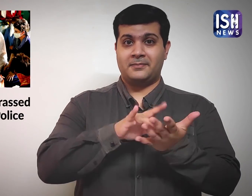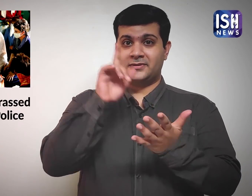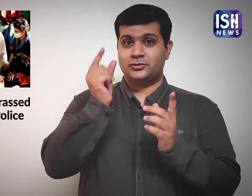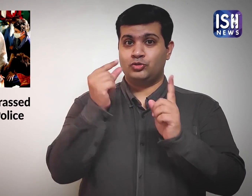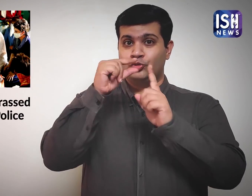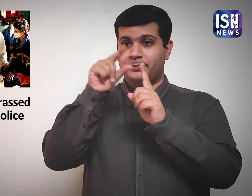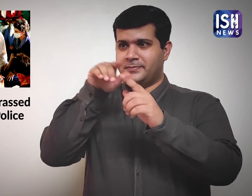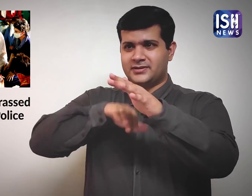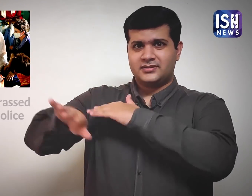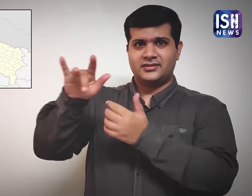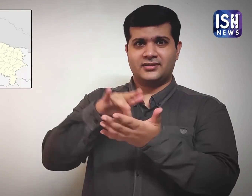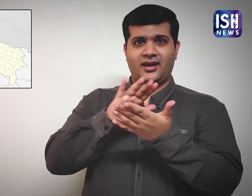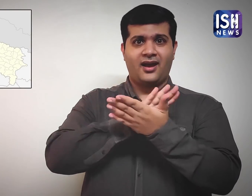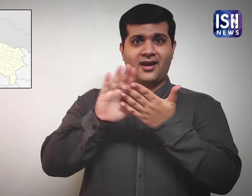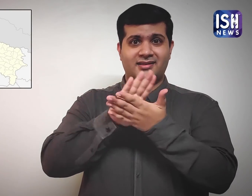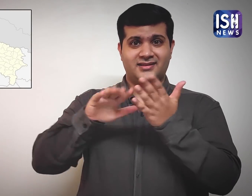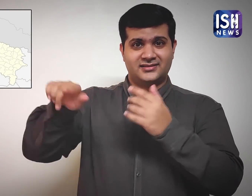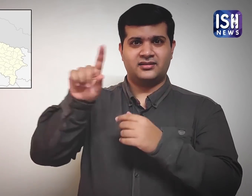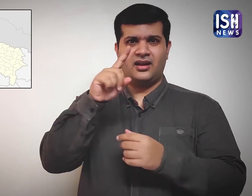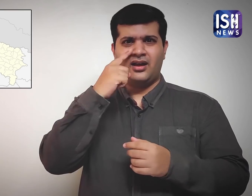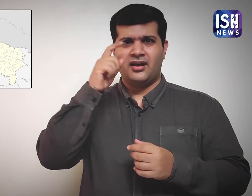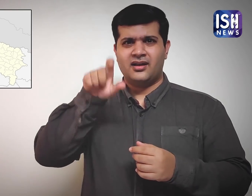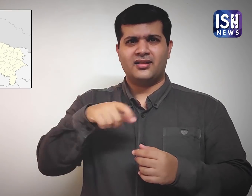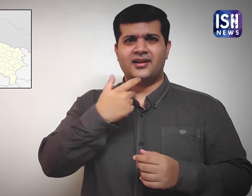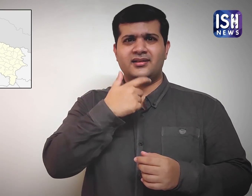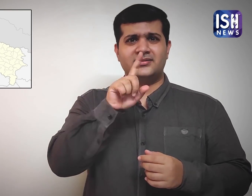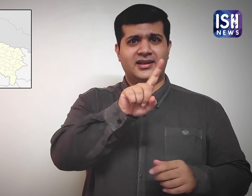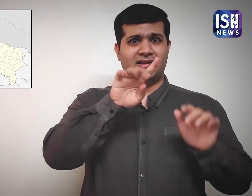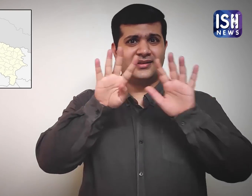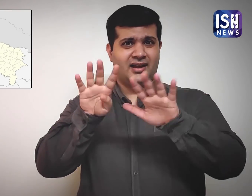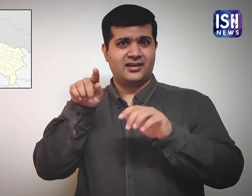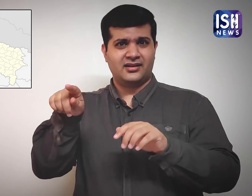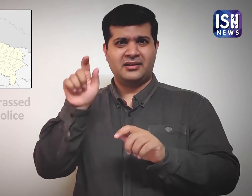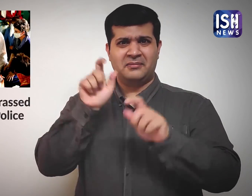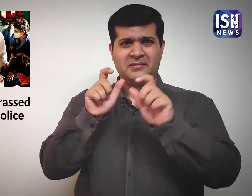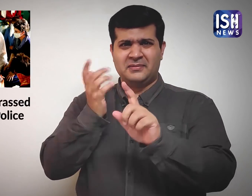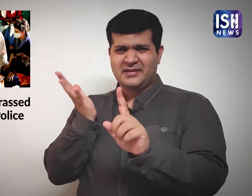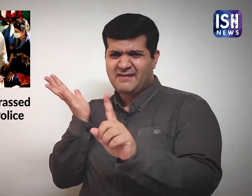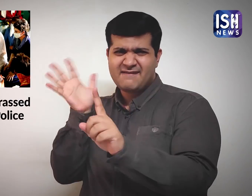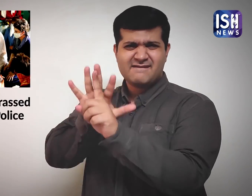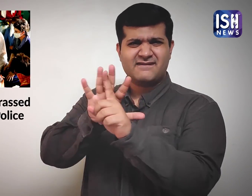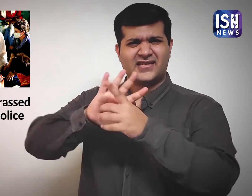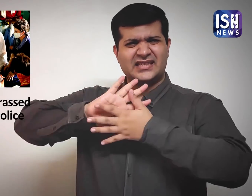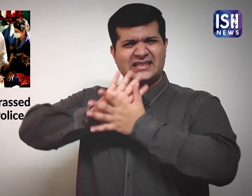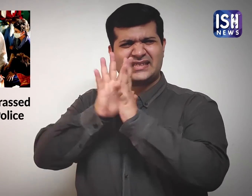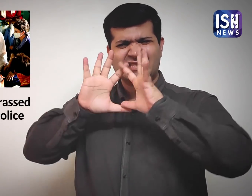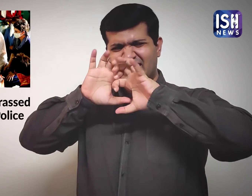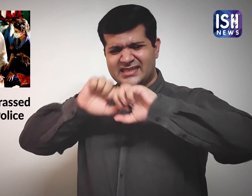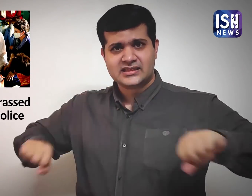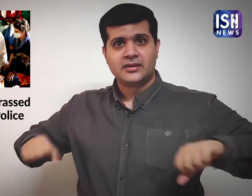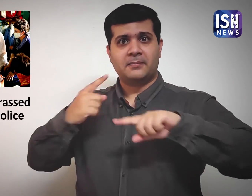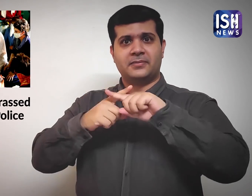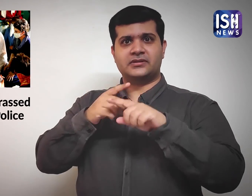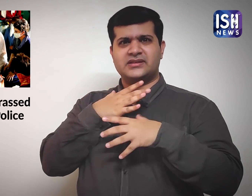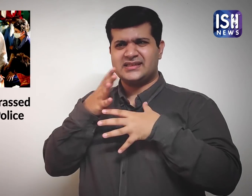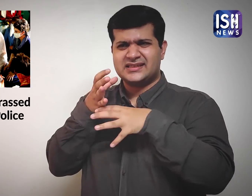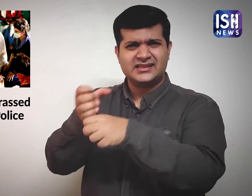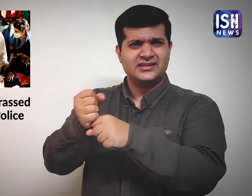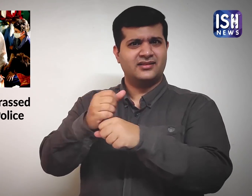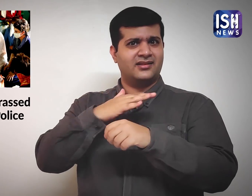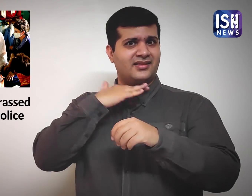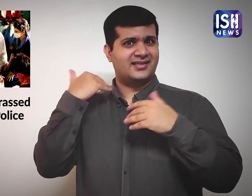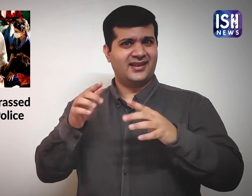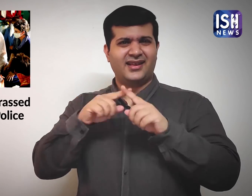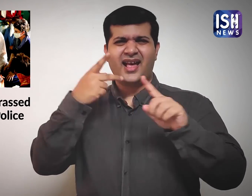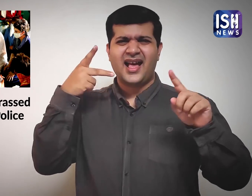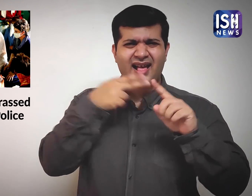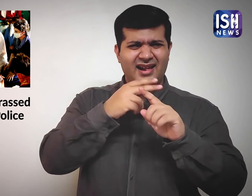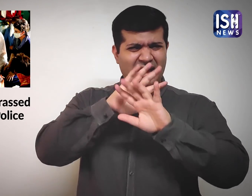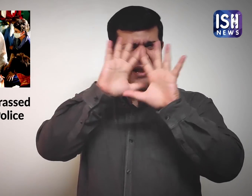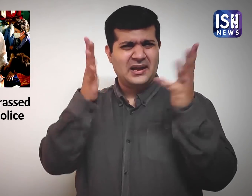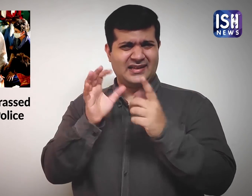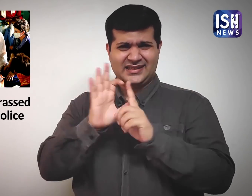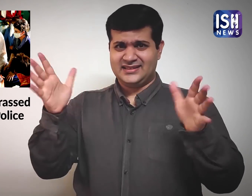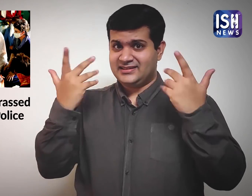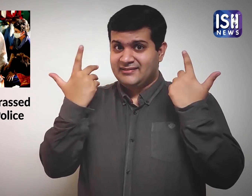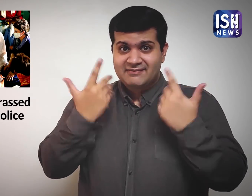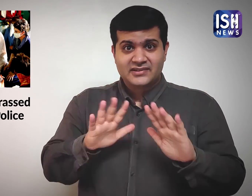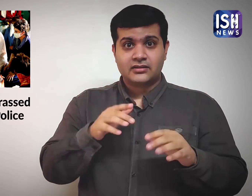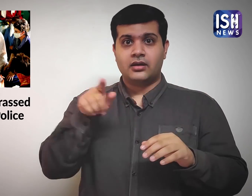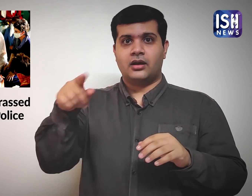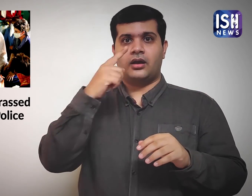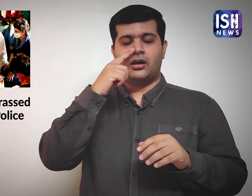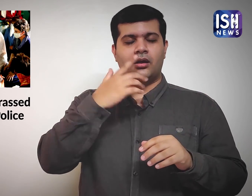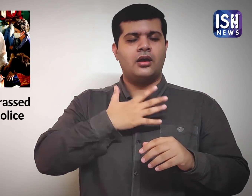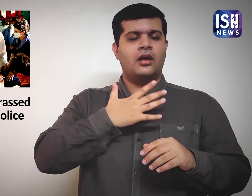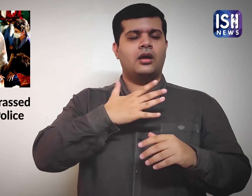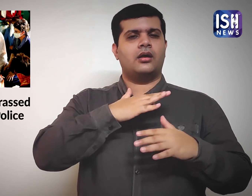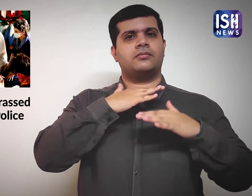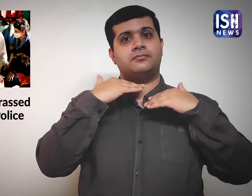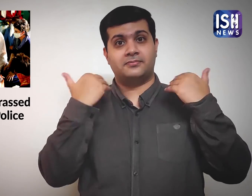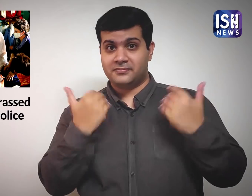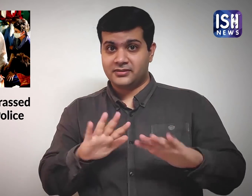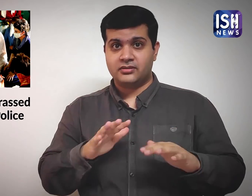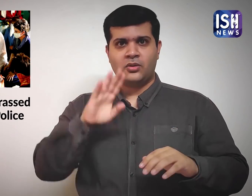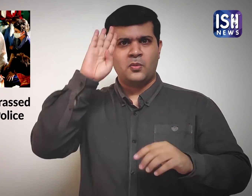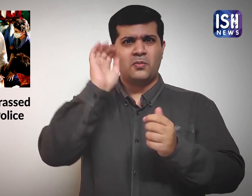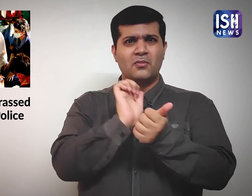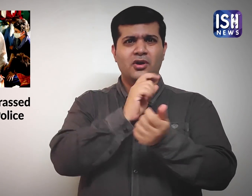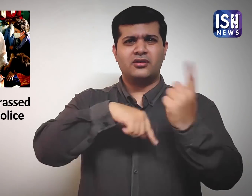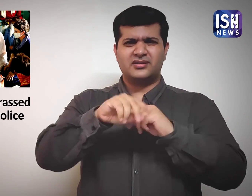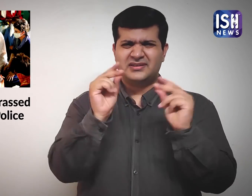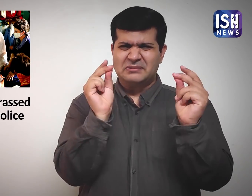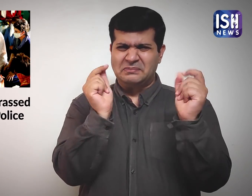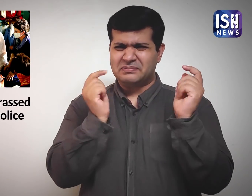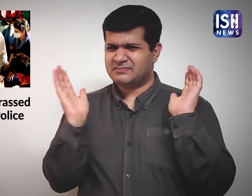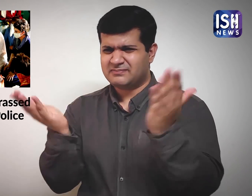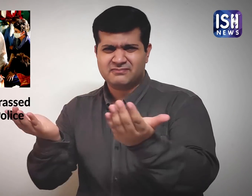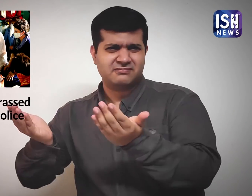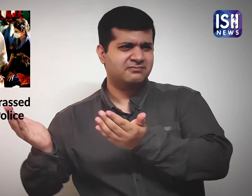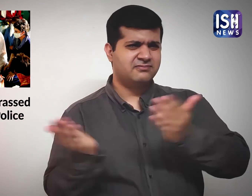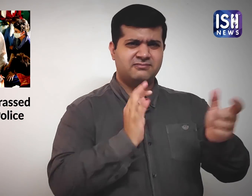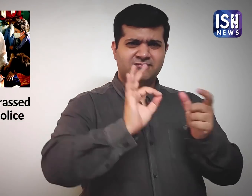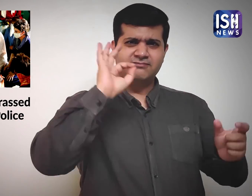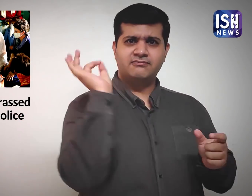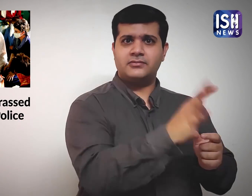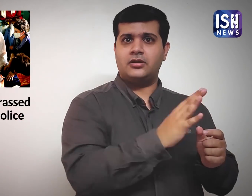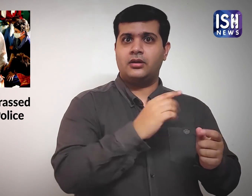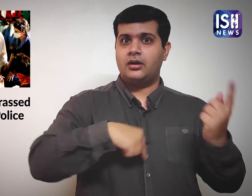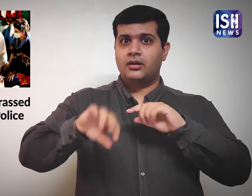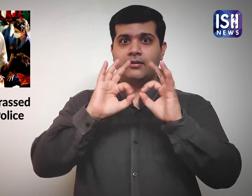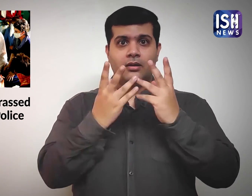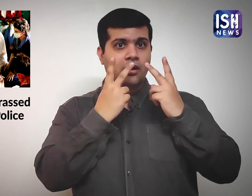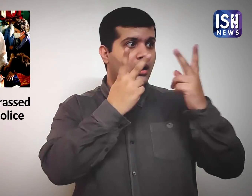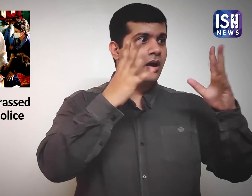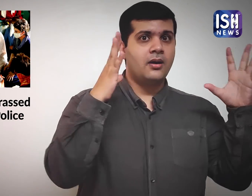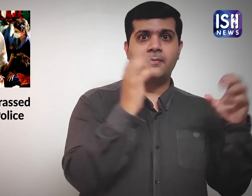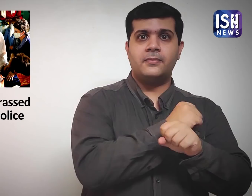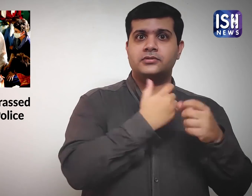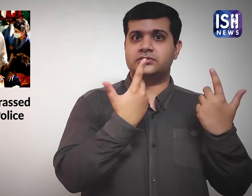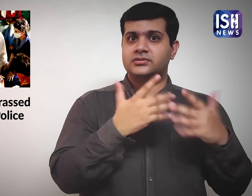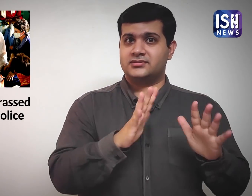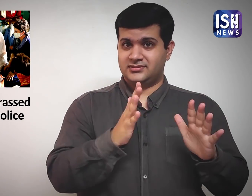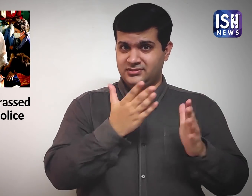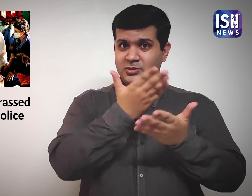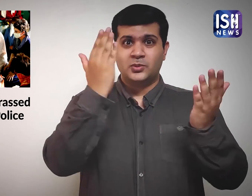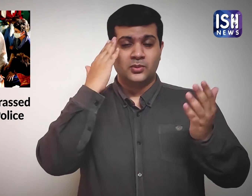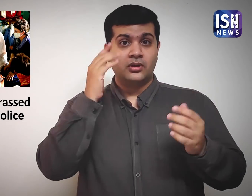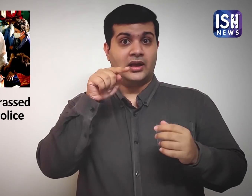A day after the Hathras gang-rape victim was cremated by the police without the presence of her parents,